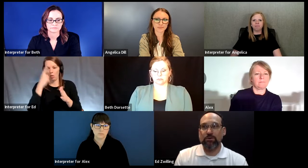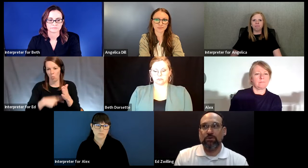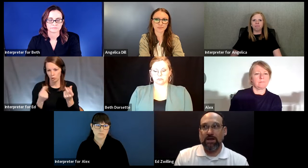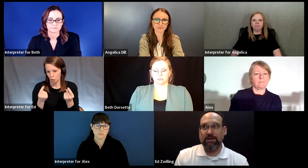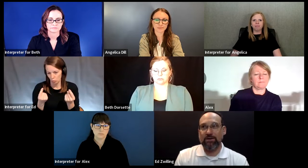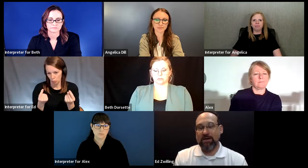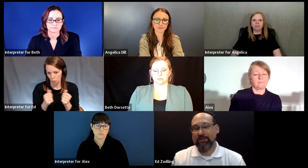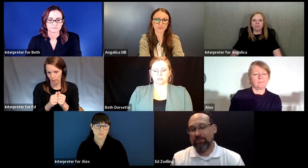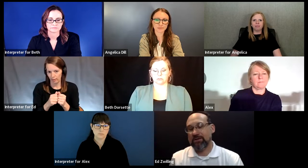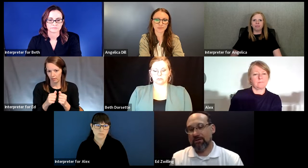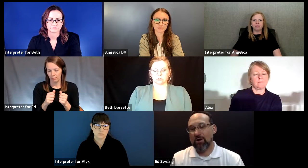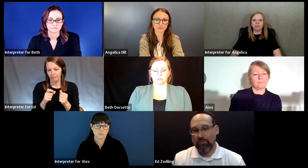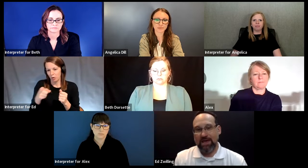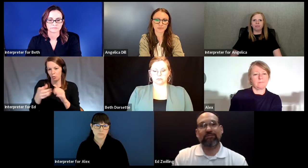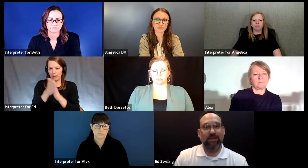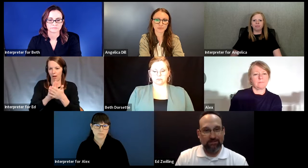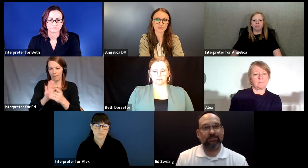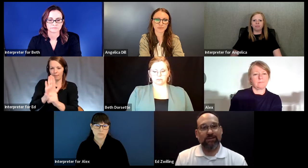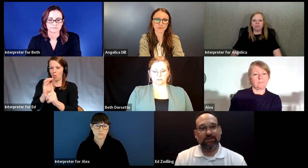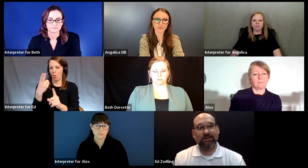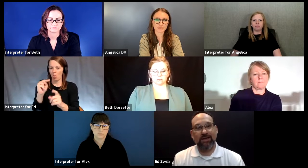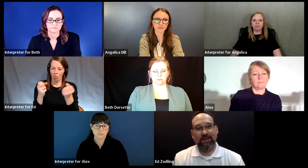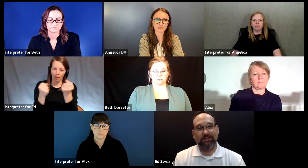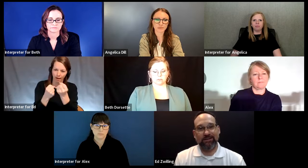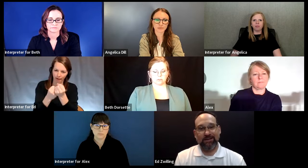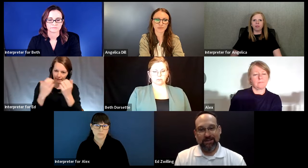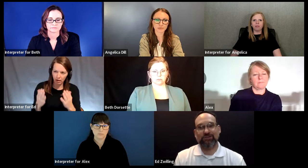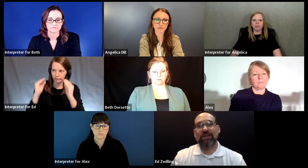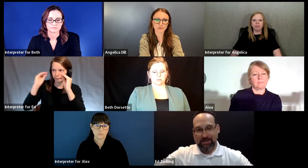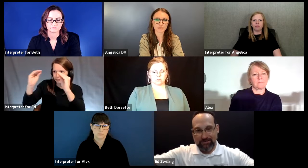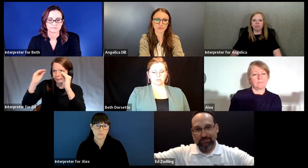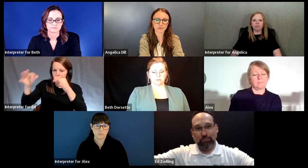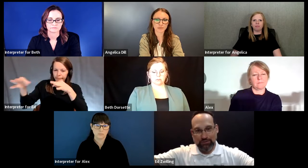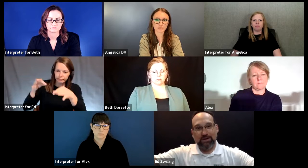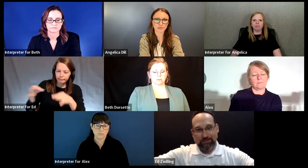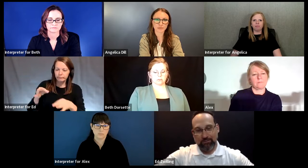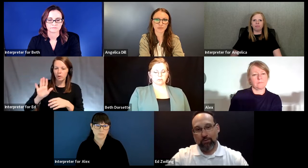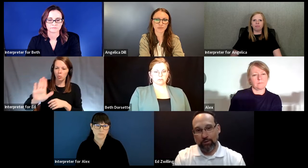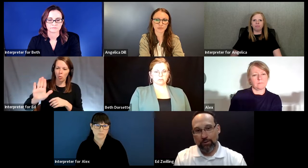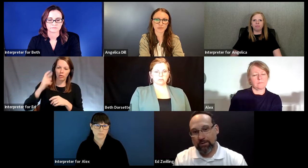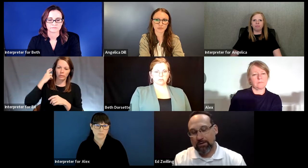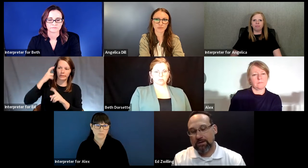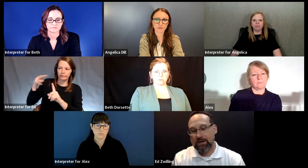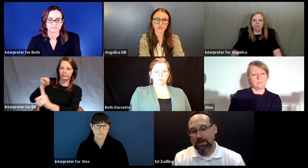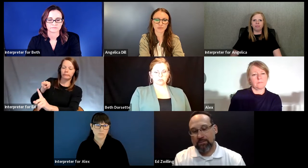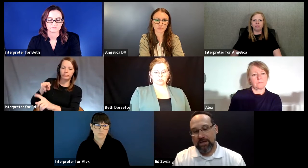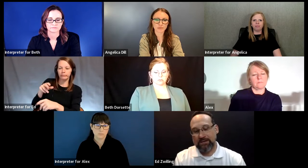So you kind of end up having to be your own advocate. And educate your prospective employer.